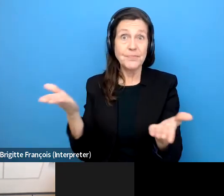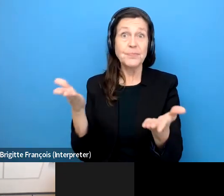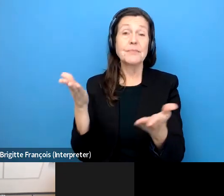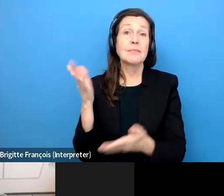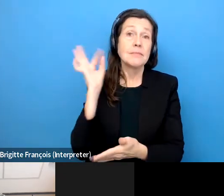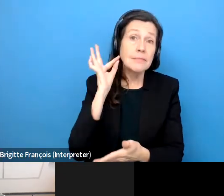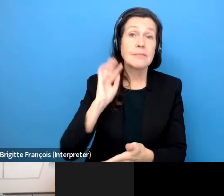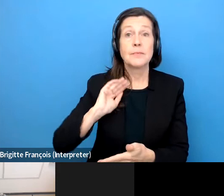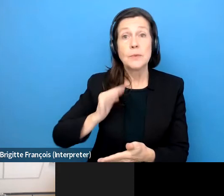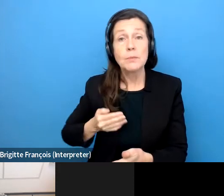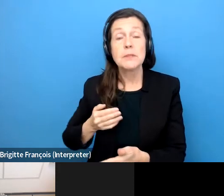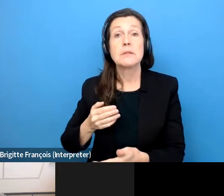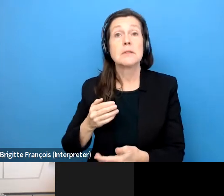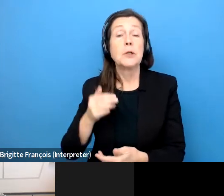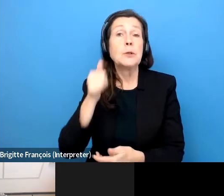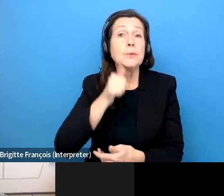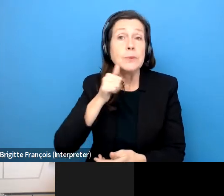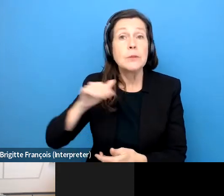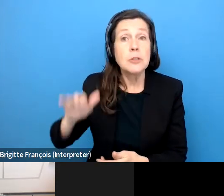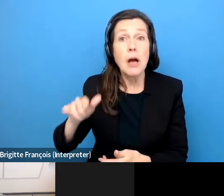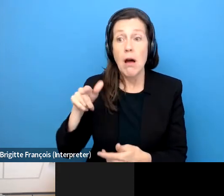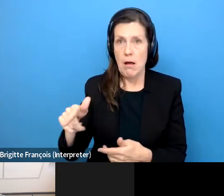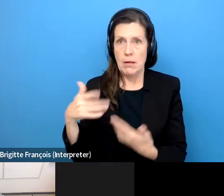We know, as has been said, it is a high percentage of women